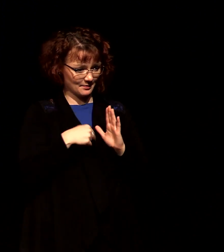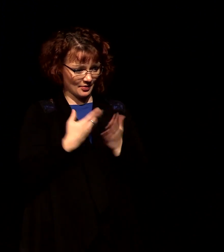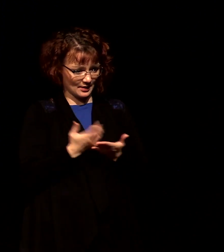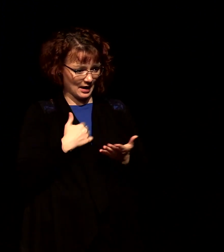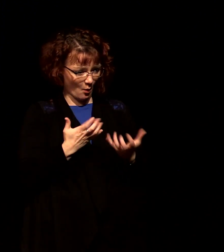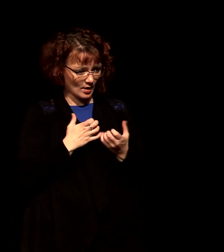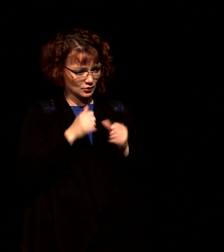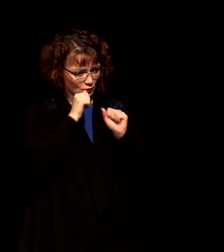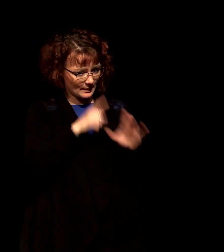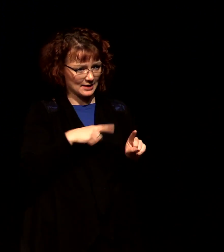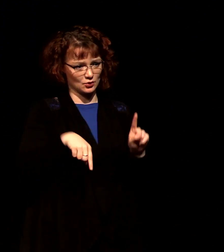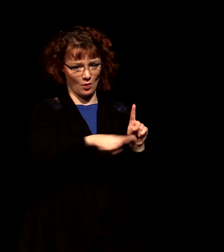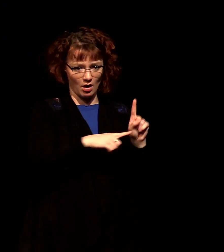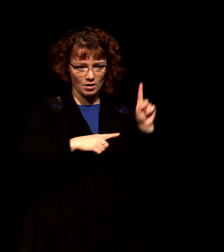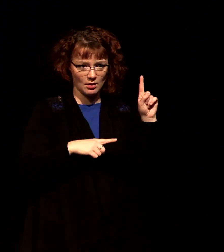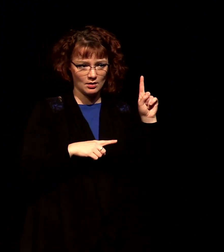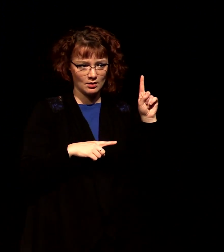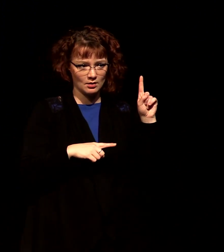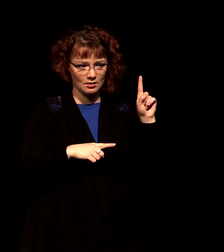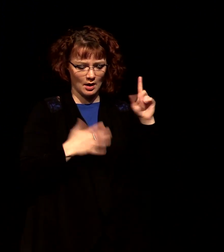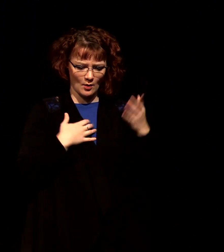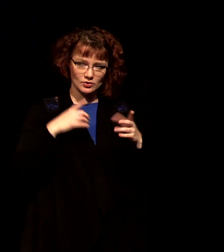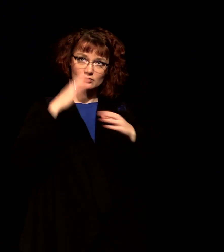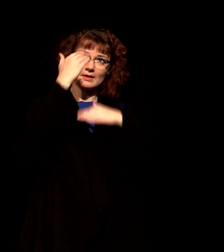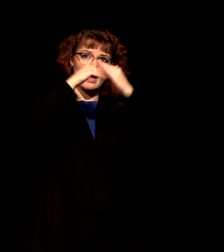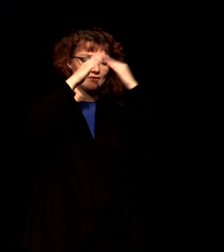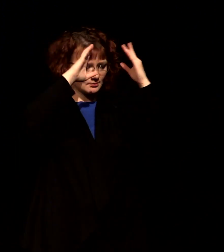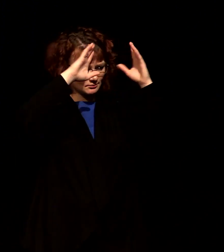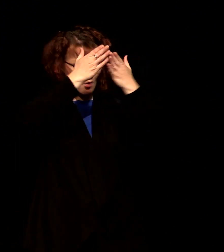open up the heavens and pour out My blessing upon you. beyond